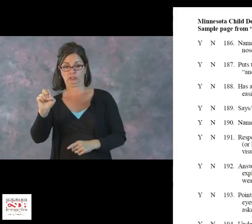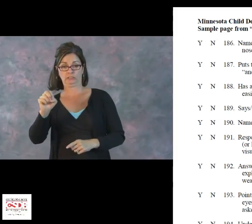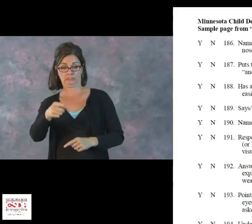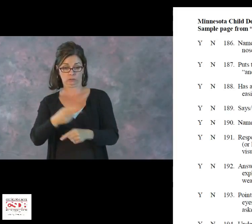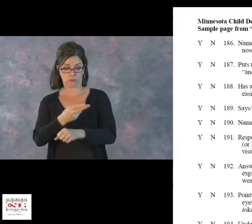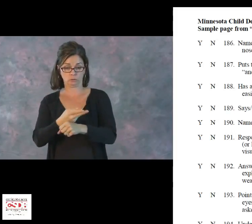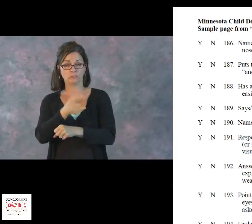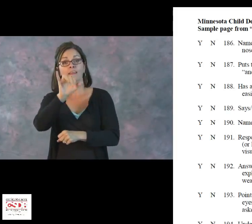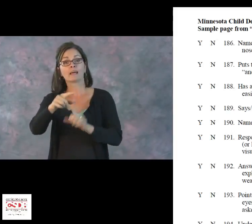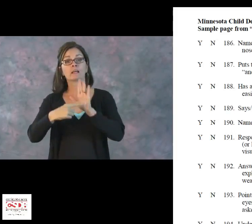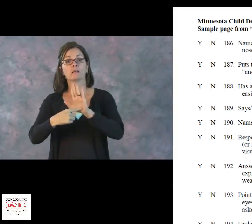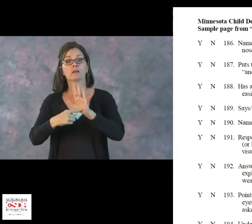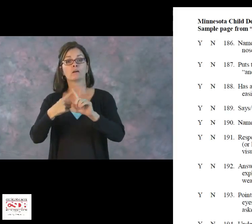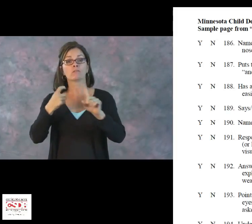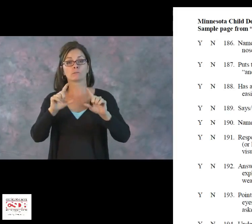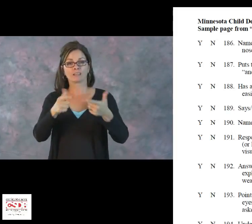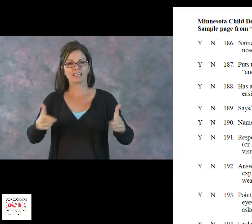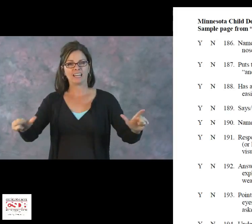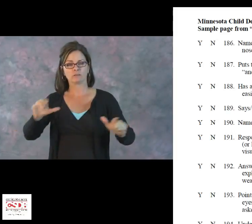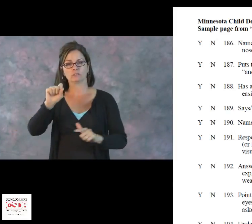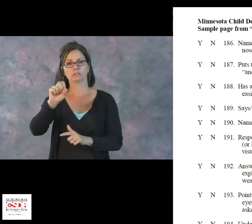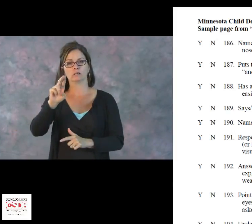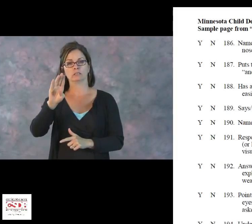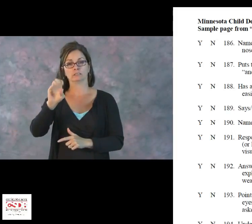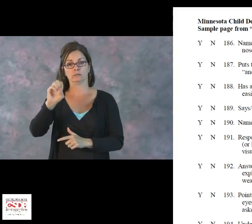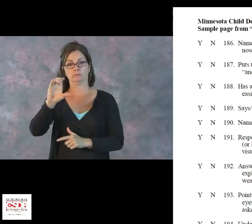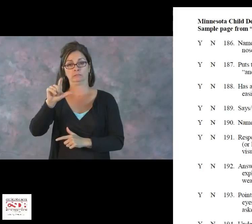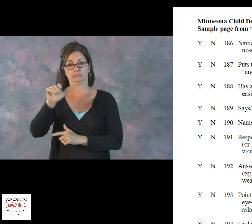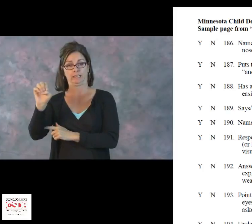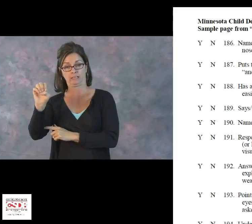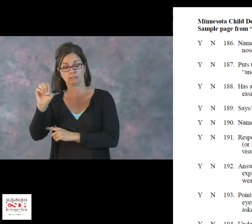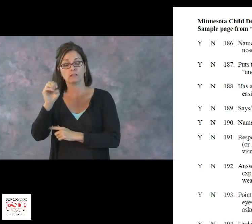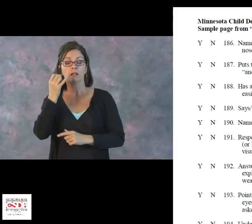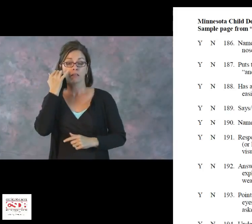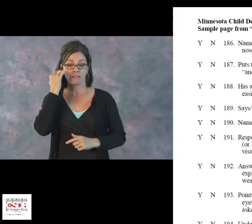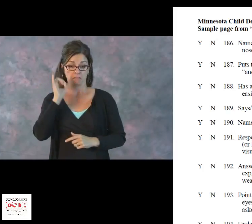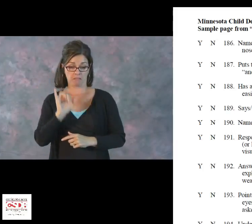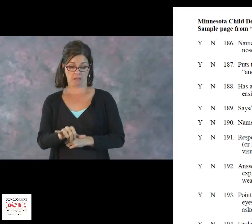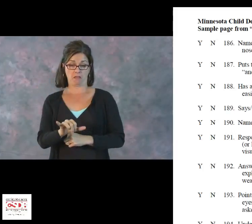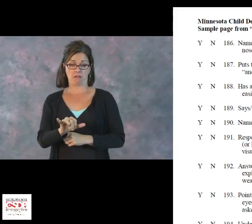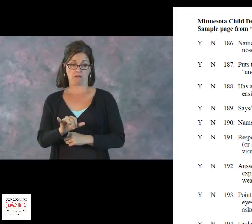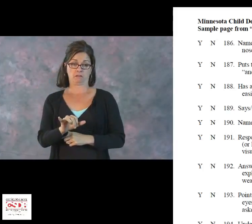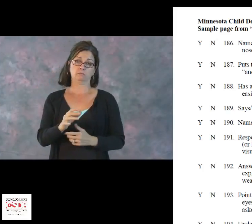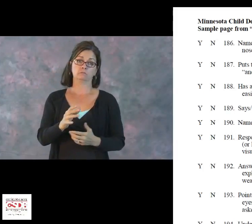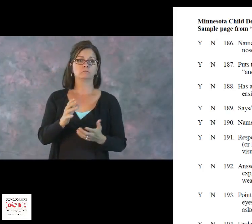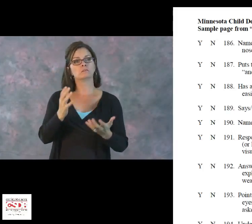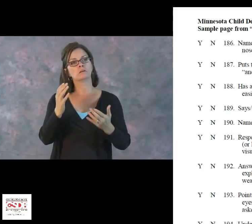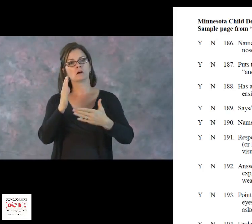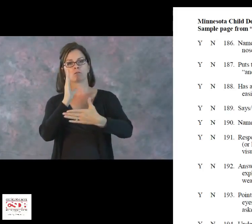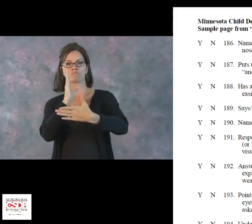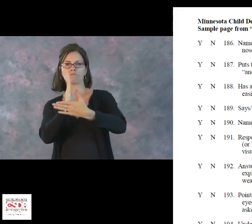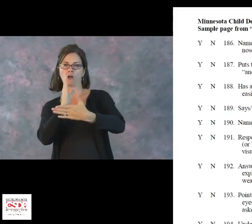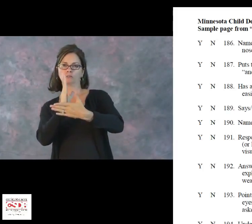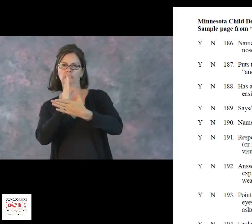That would be an example from the language subscale. That would be a moderately difficult item.